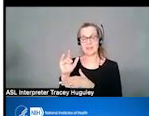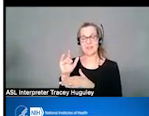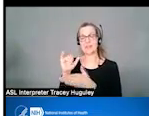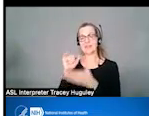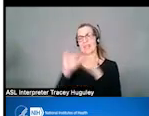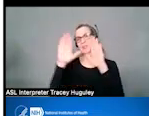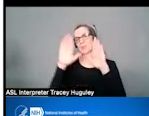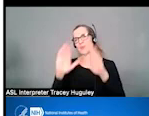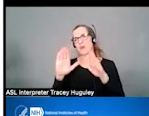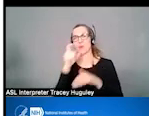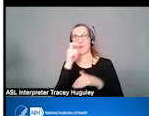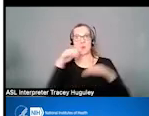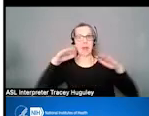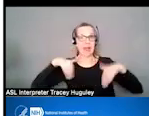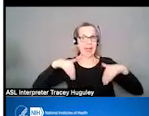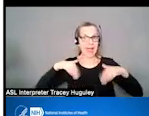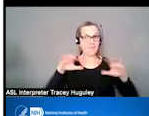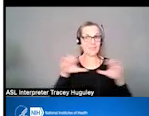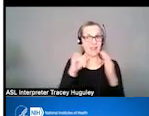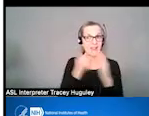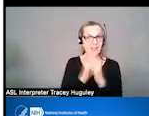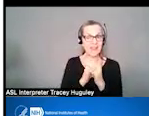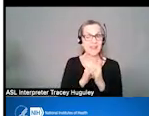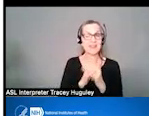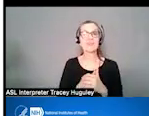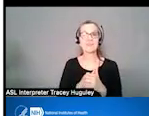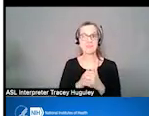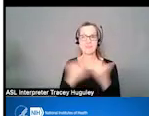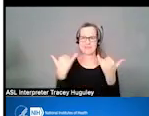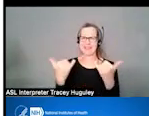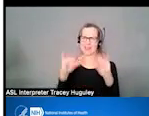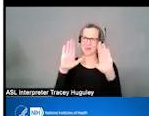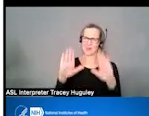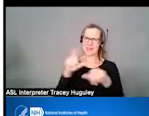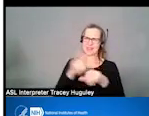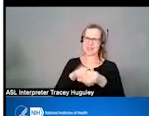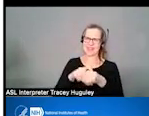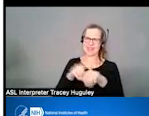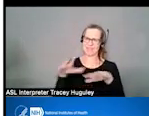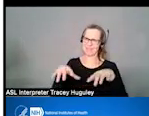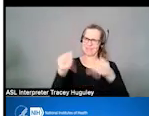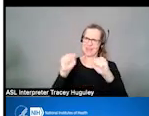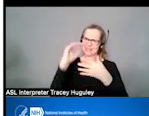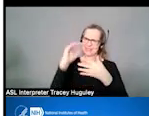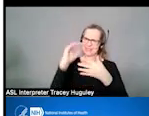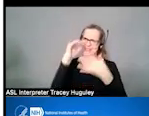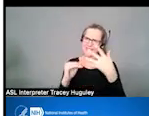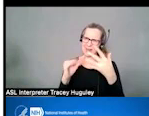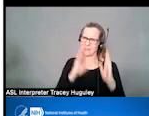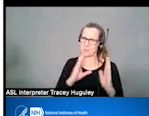For those of you who have not done so already, now is a great time to take some steps to get prepared for